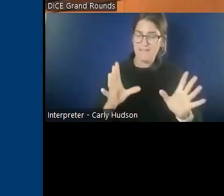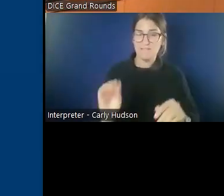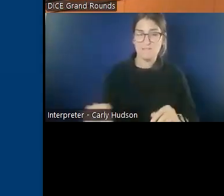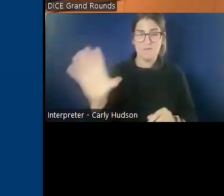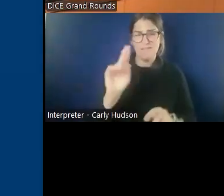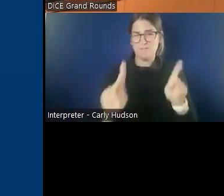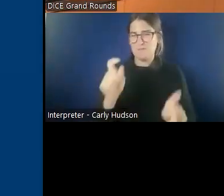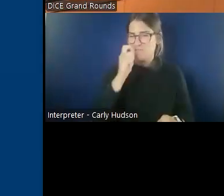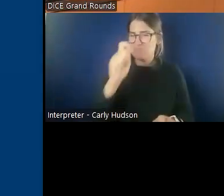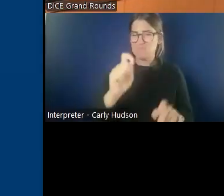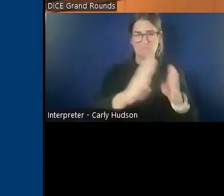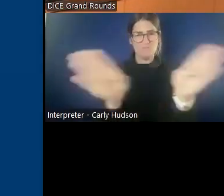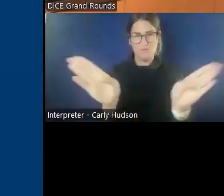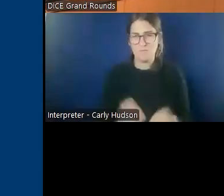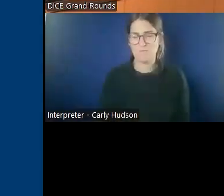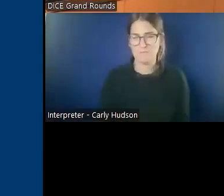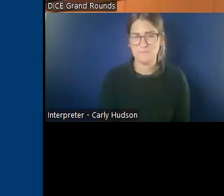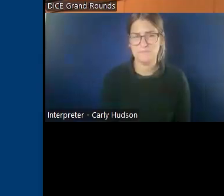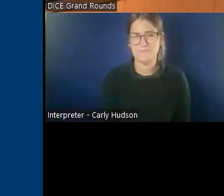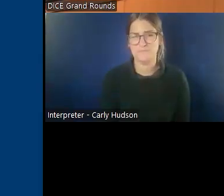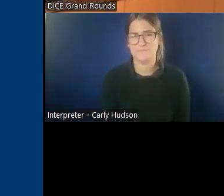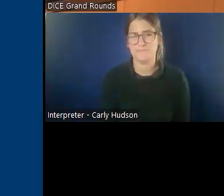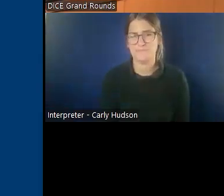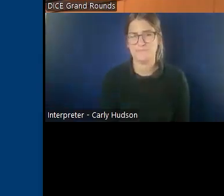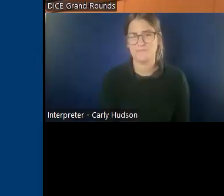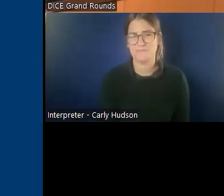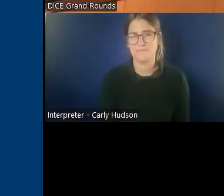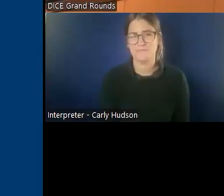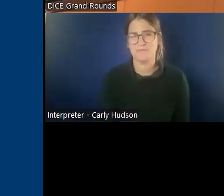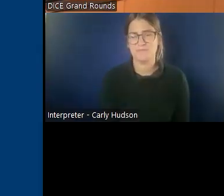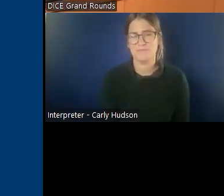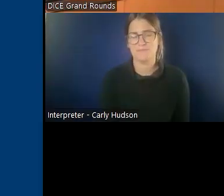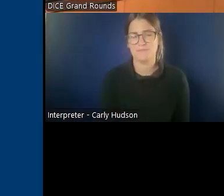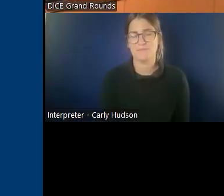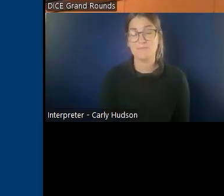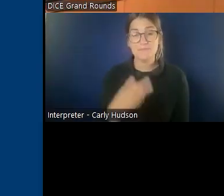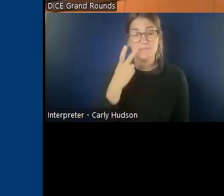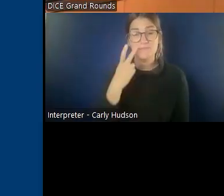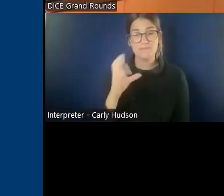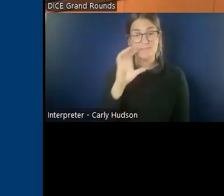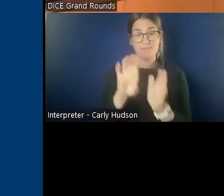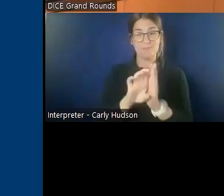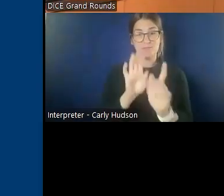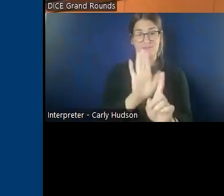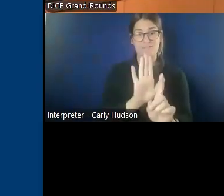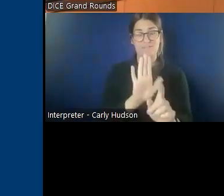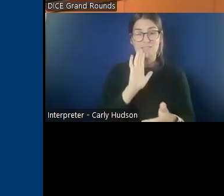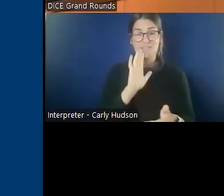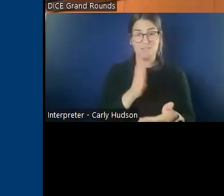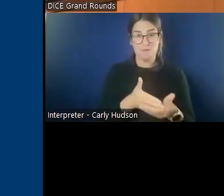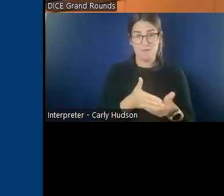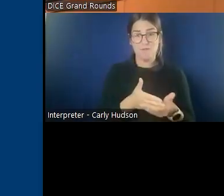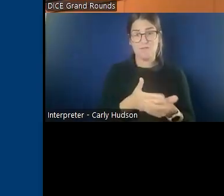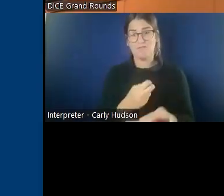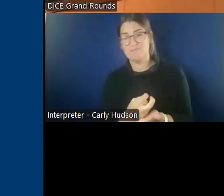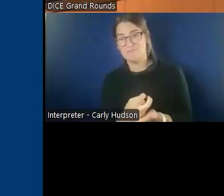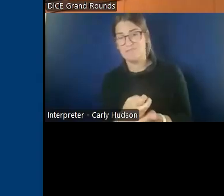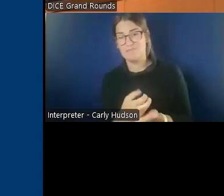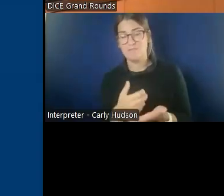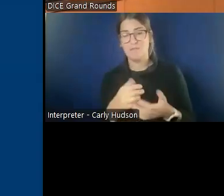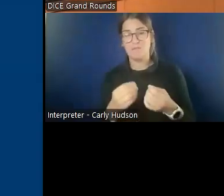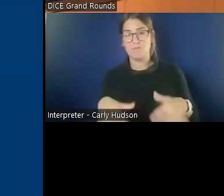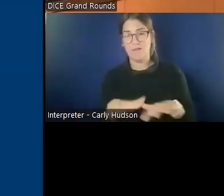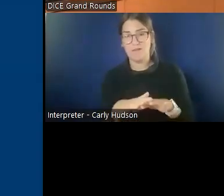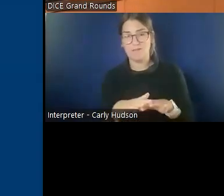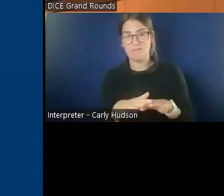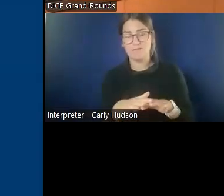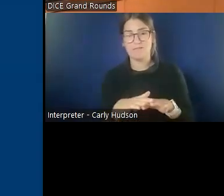so seeing a picture of his daughter prostrated on the ground when she discovered that her father